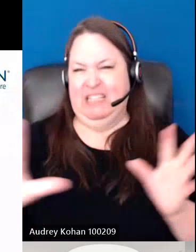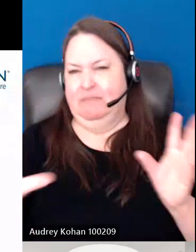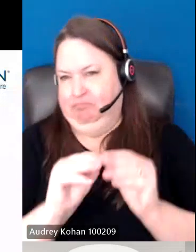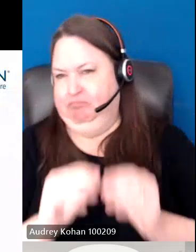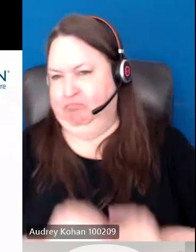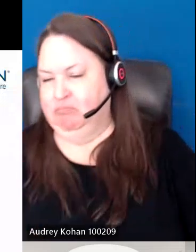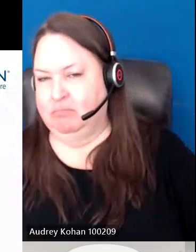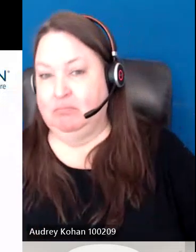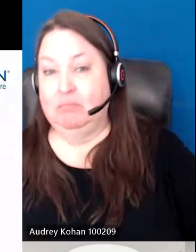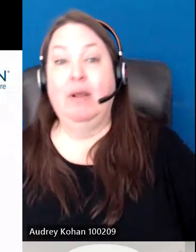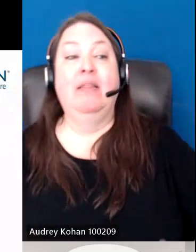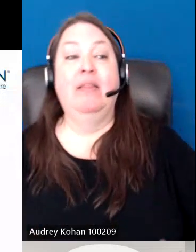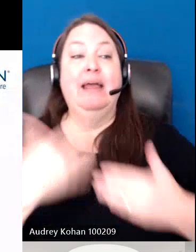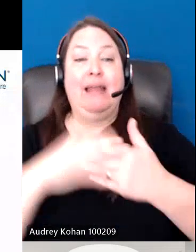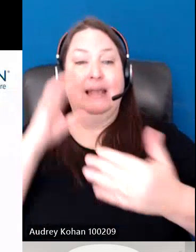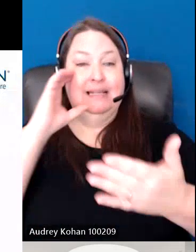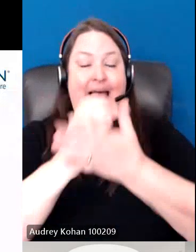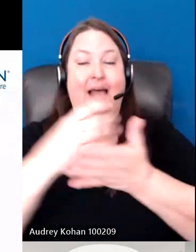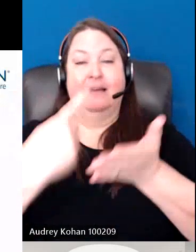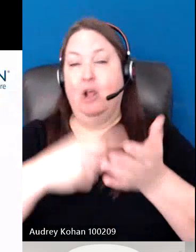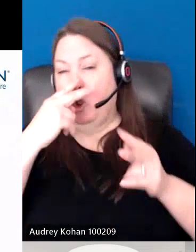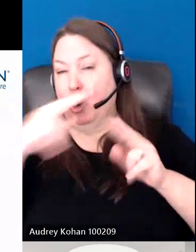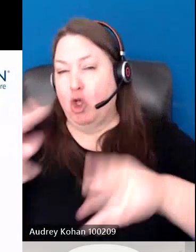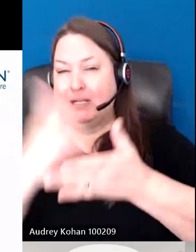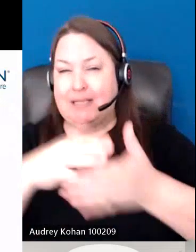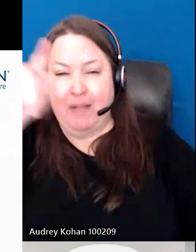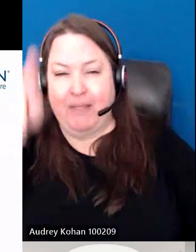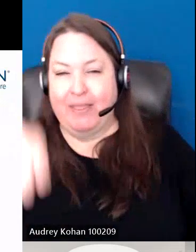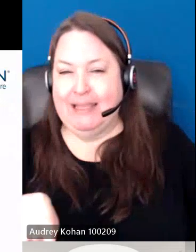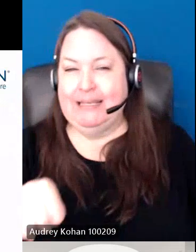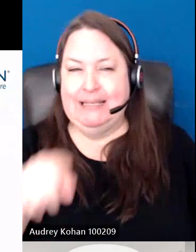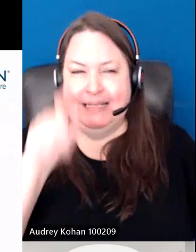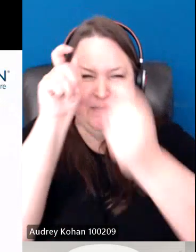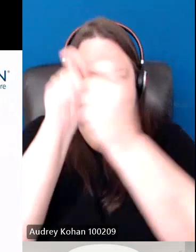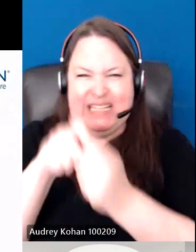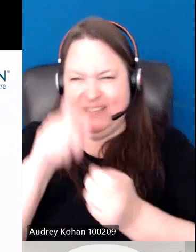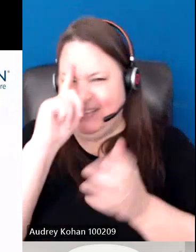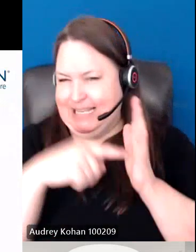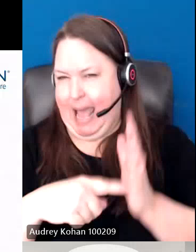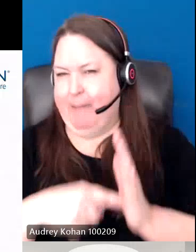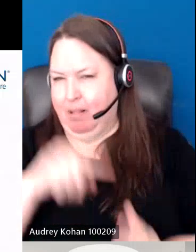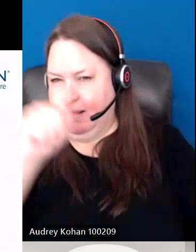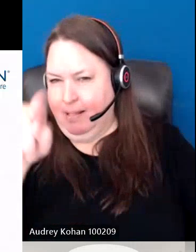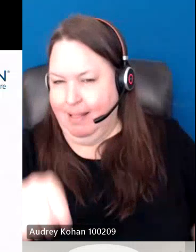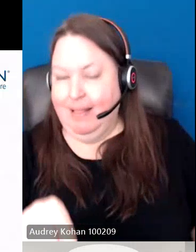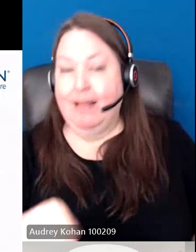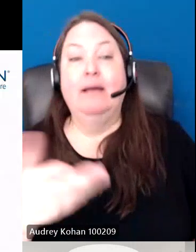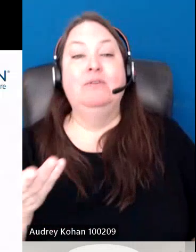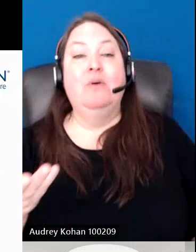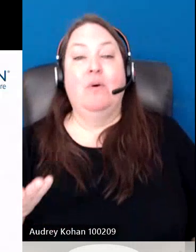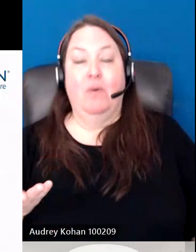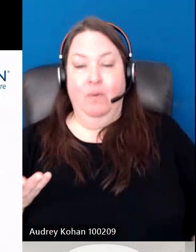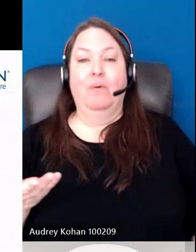the next slide we'll start taking a look at some of these um specific examples so it starts off